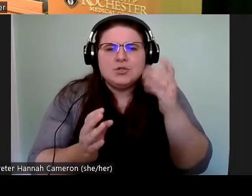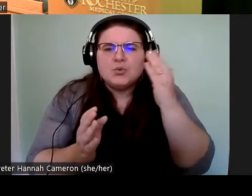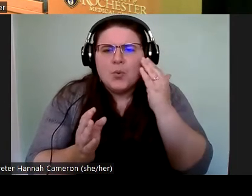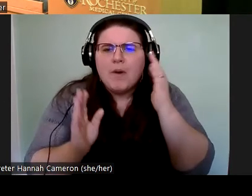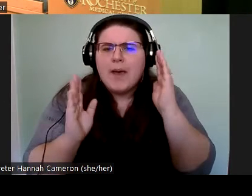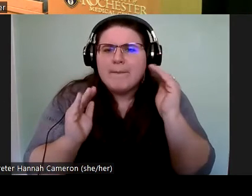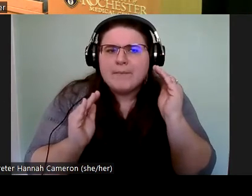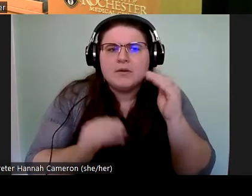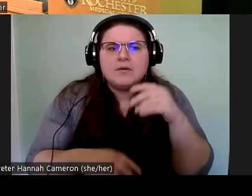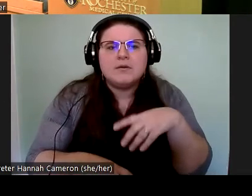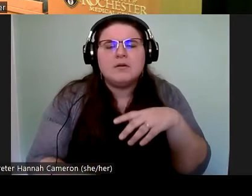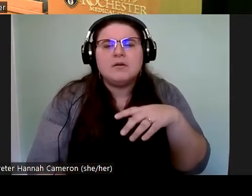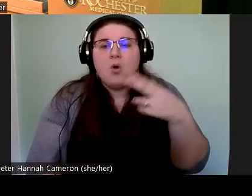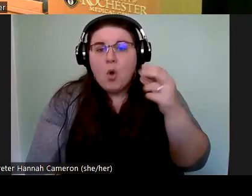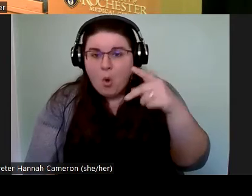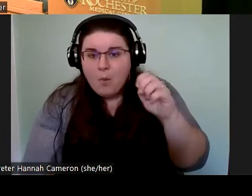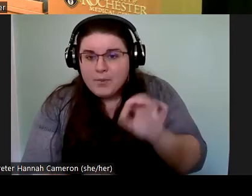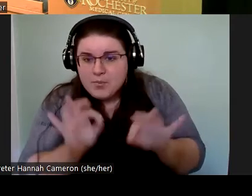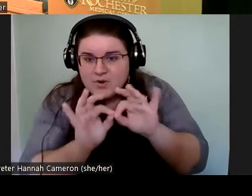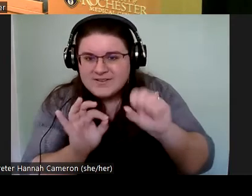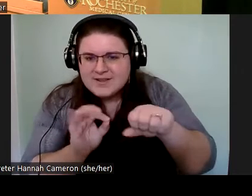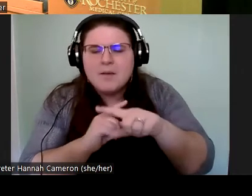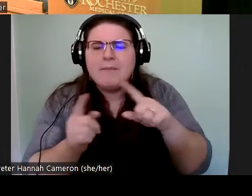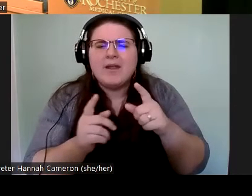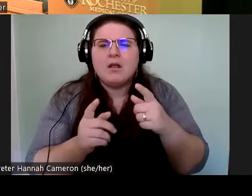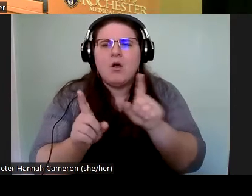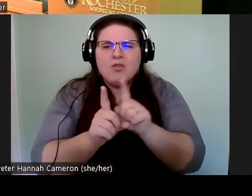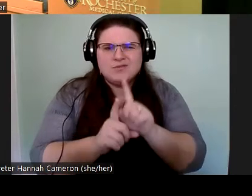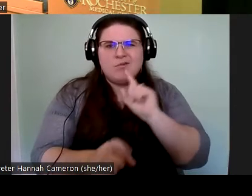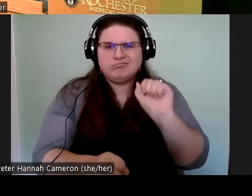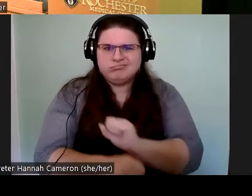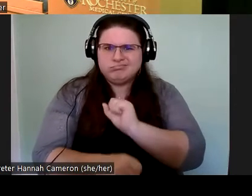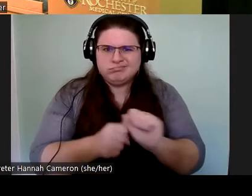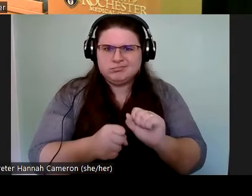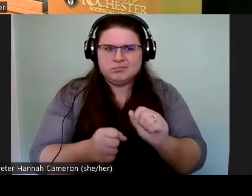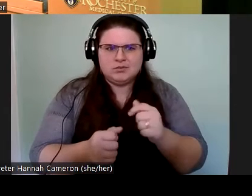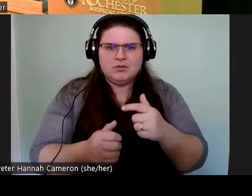after that first episode of psychosis what happens next you know what should I be looking for um they